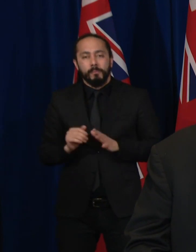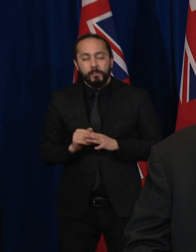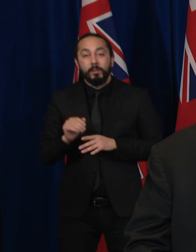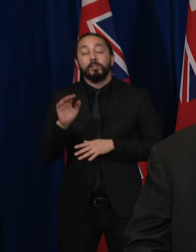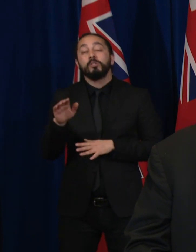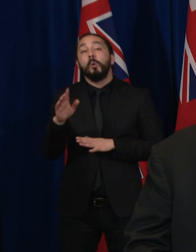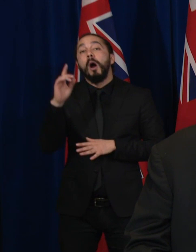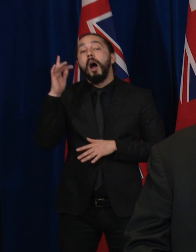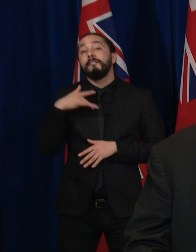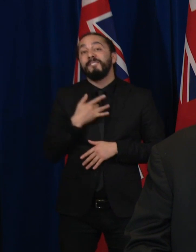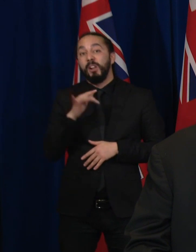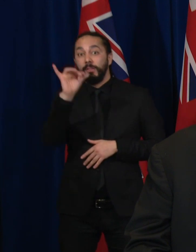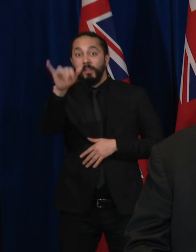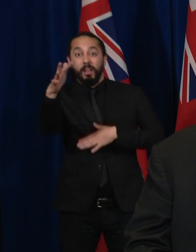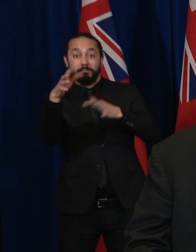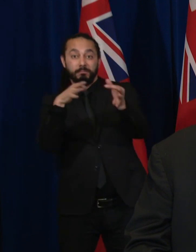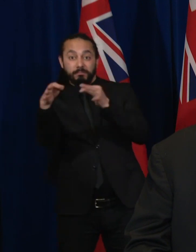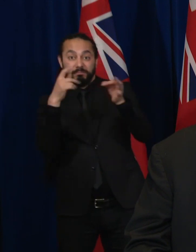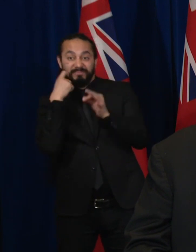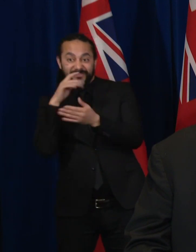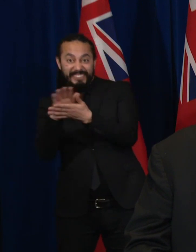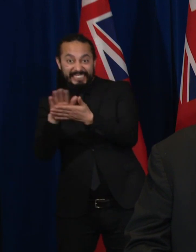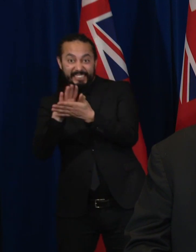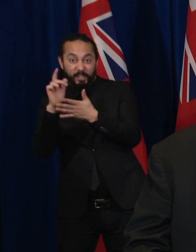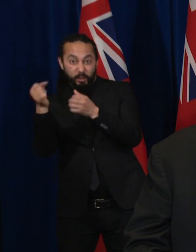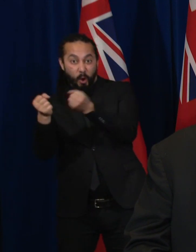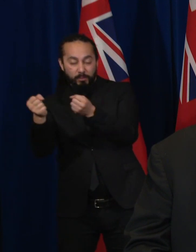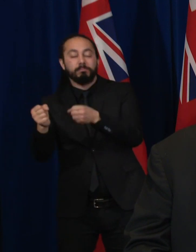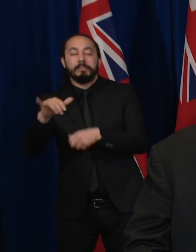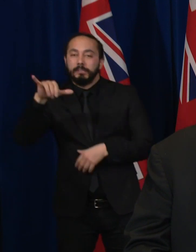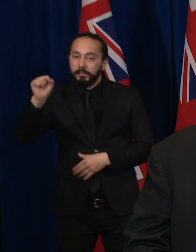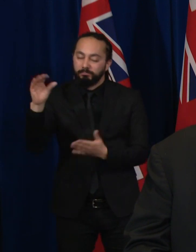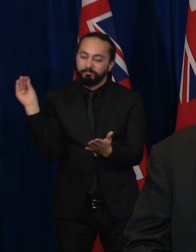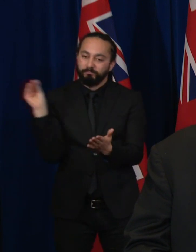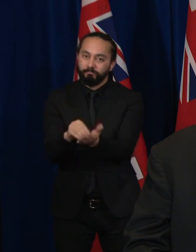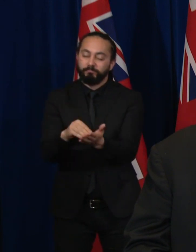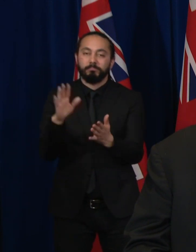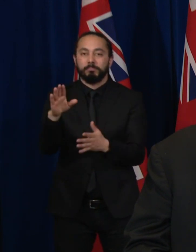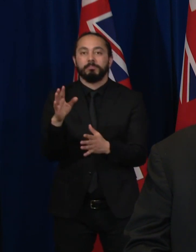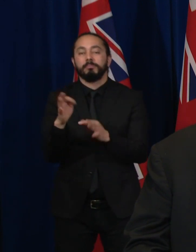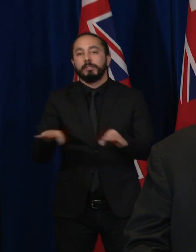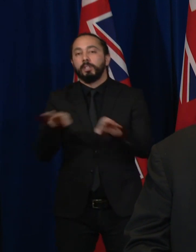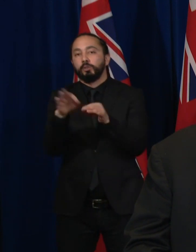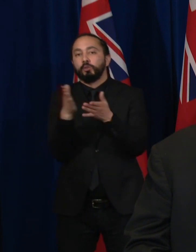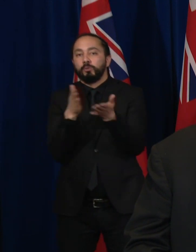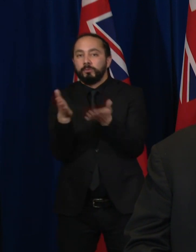fall under an essential service. Again, there are so many different businesses. There are thousands and thousands of businesses out there,